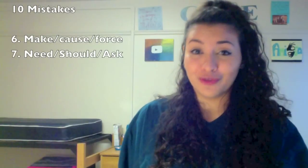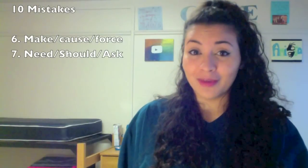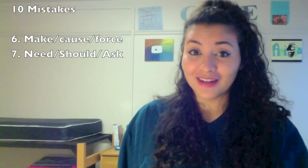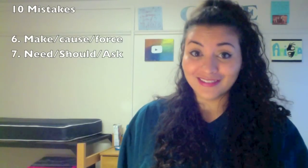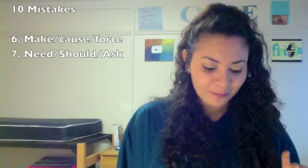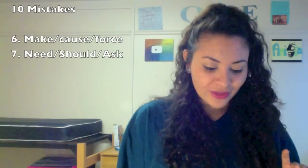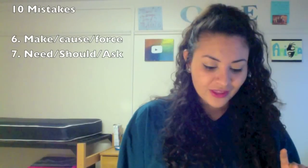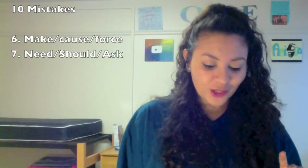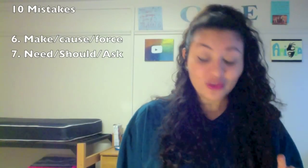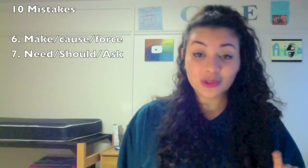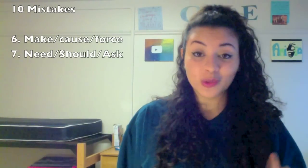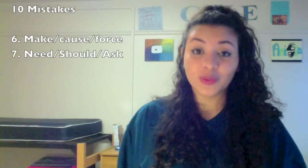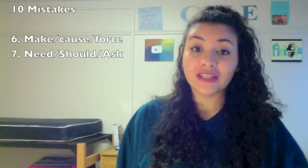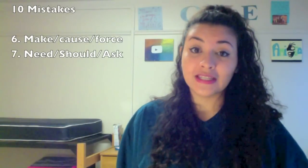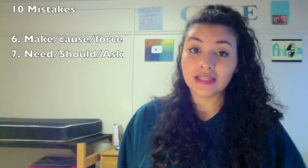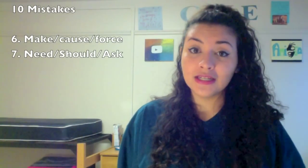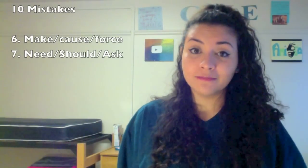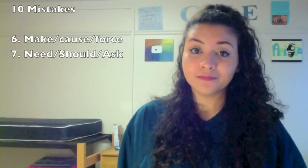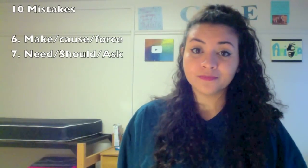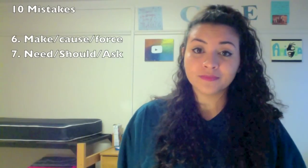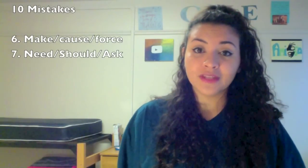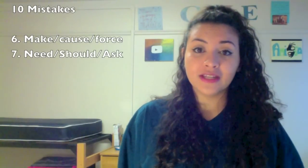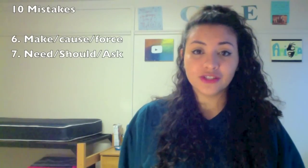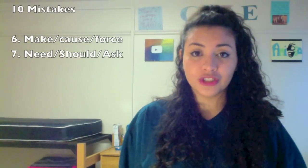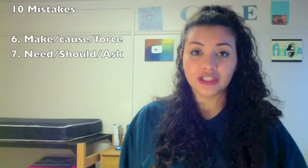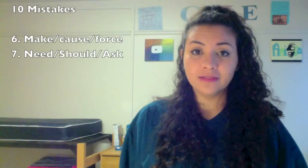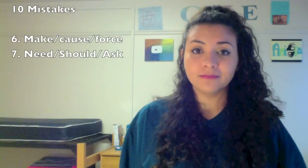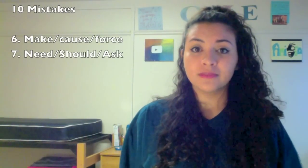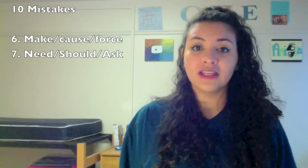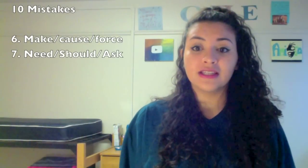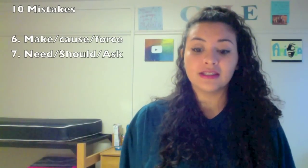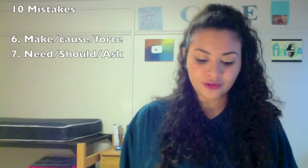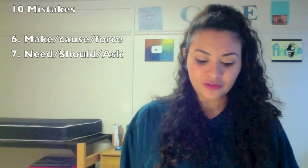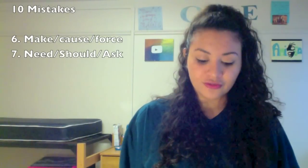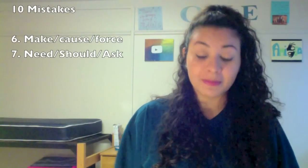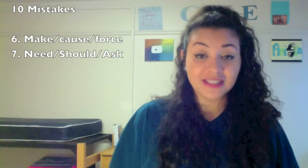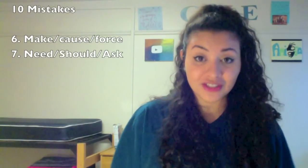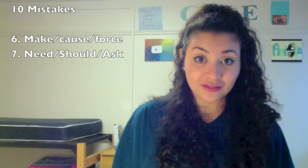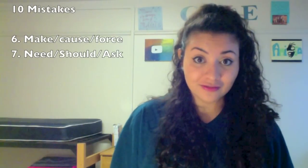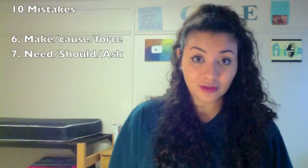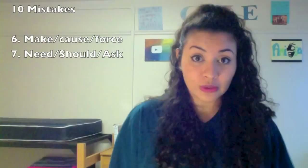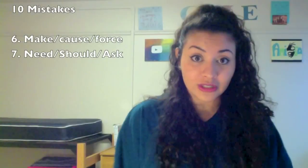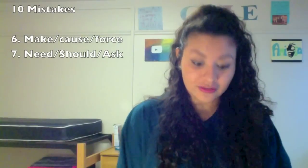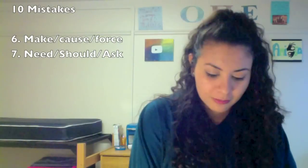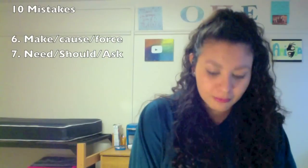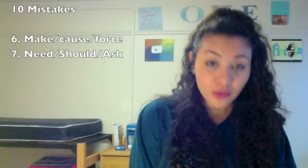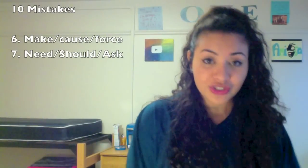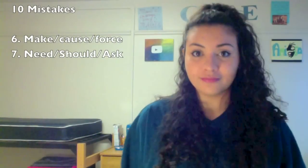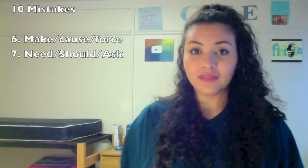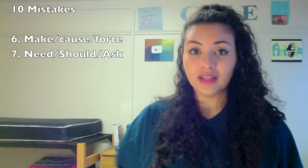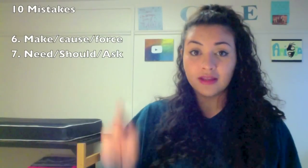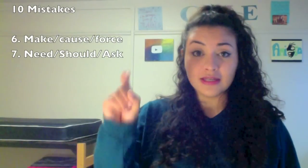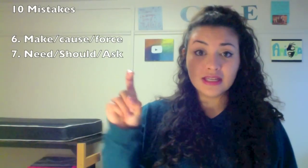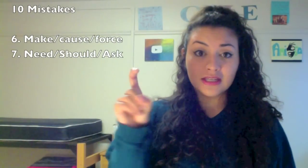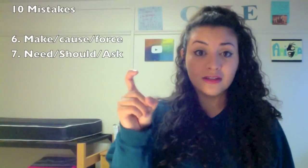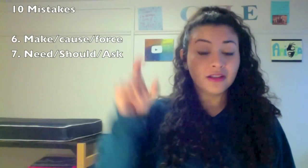you made it. The difference between Need and Should is repetition. Or motion. Need, this